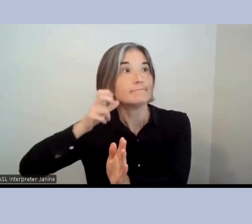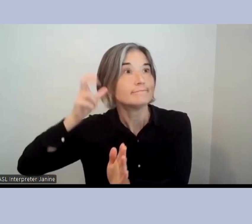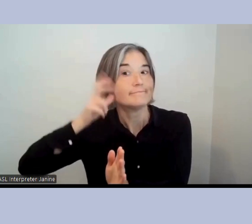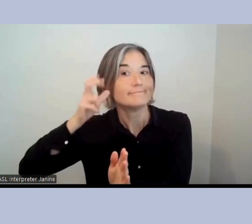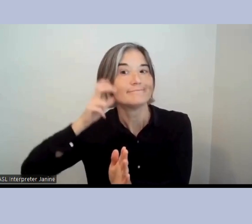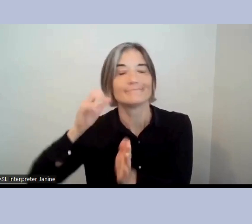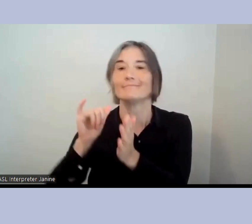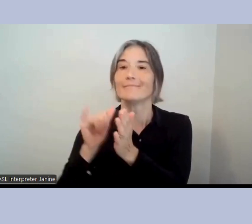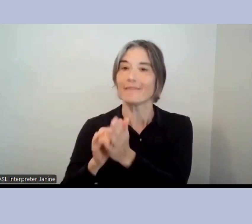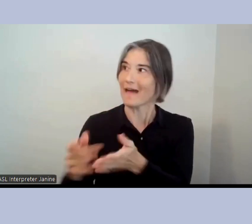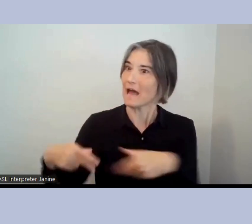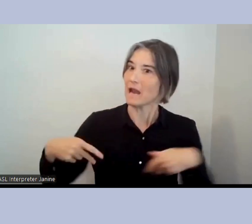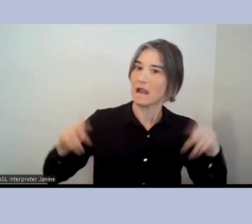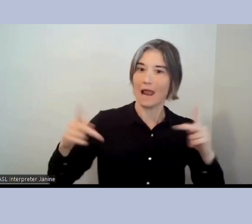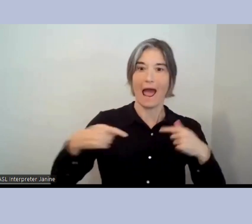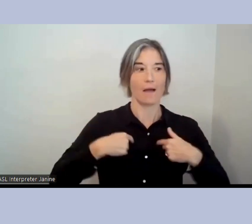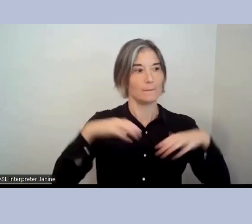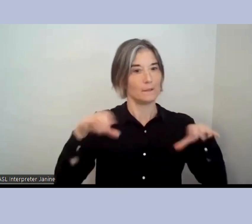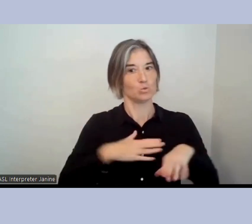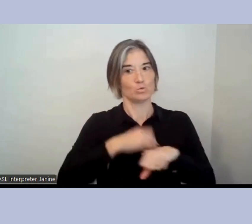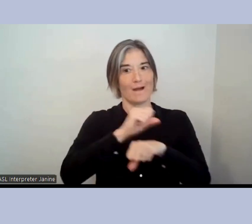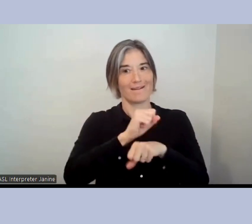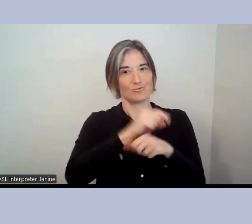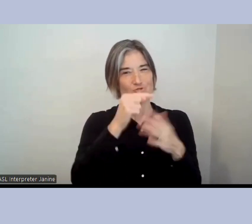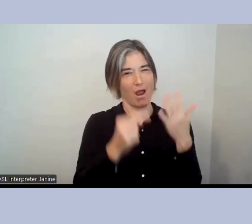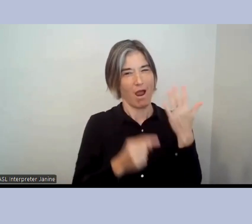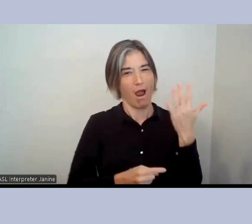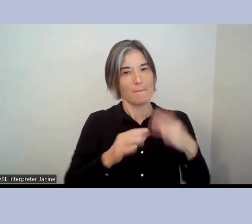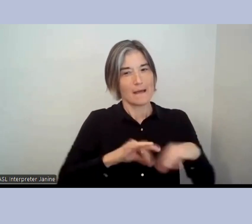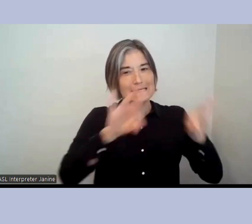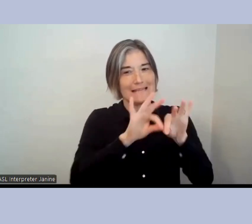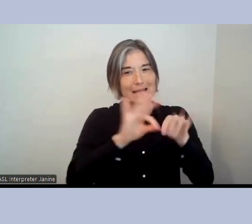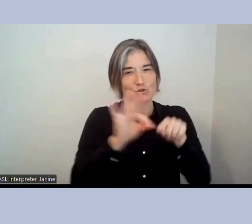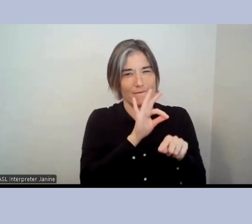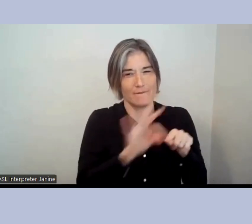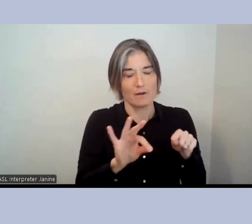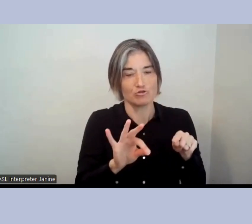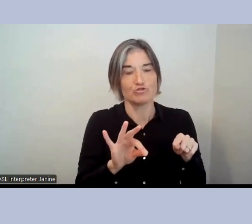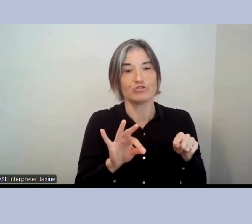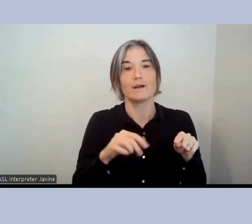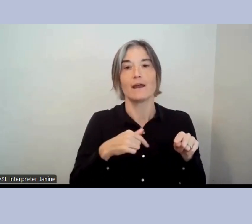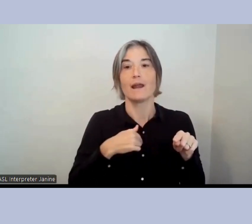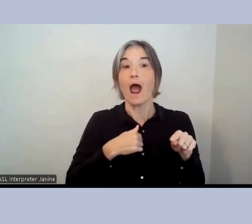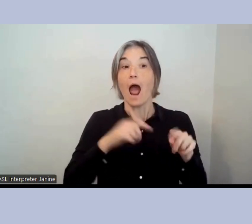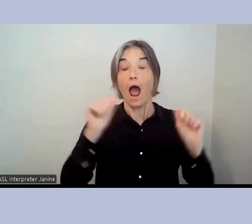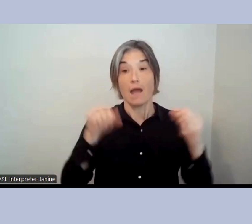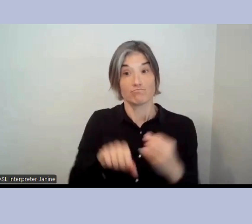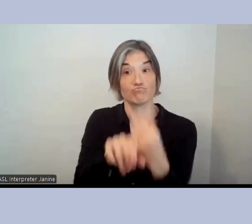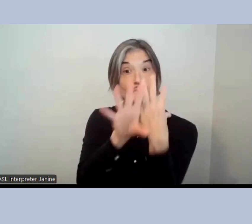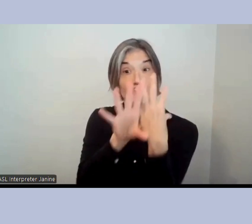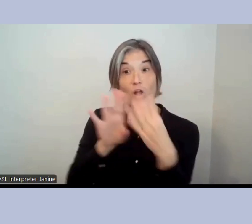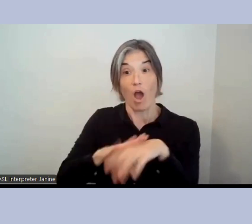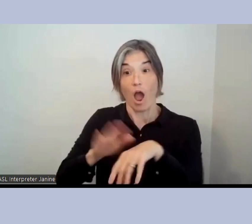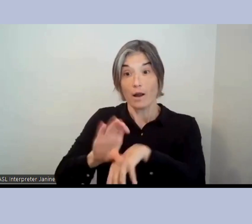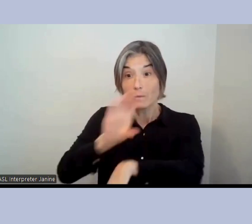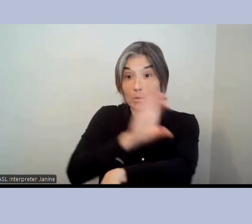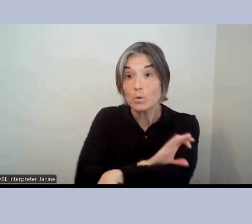working with the customers remotely on the computer, as well as downloading various software programs.